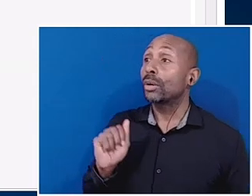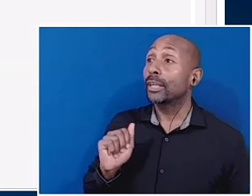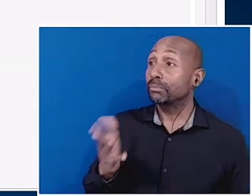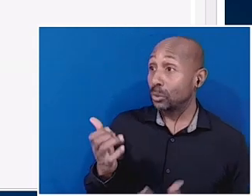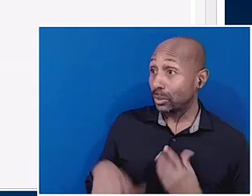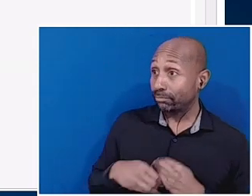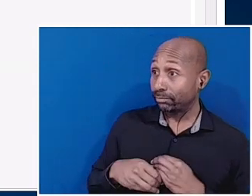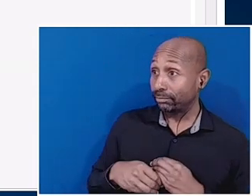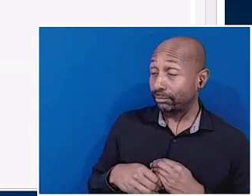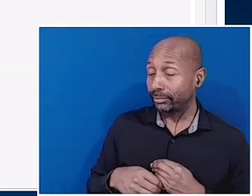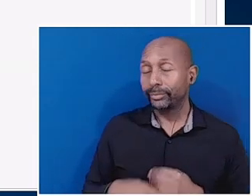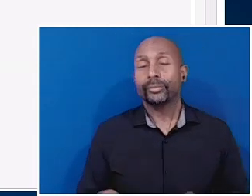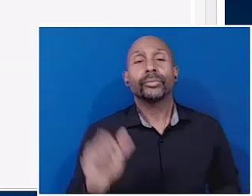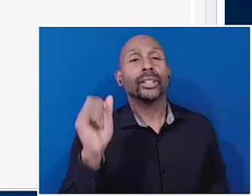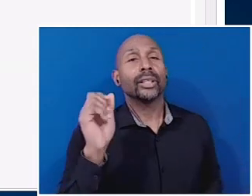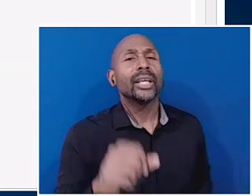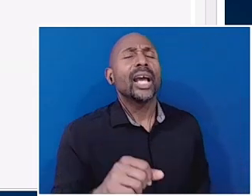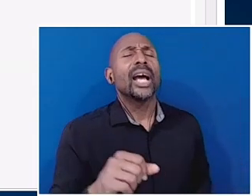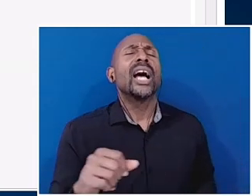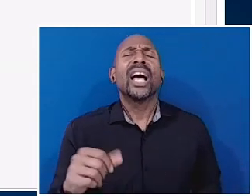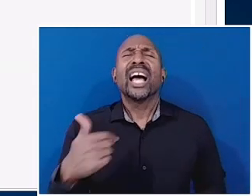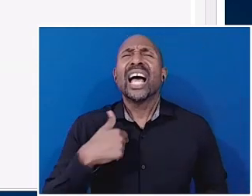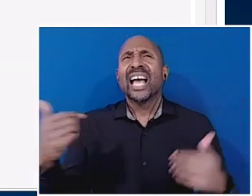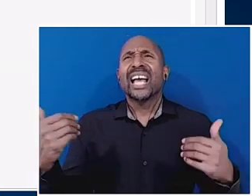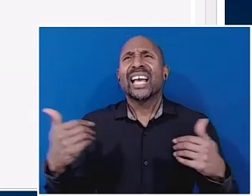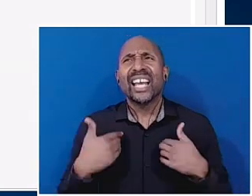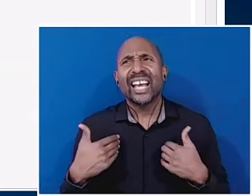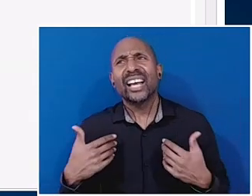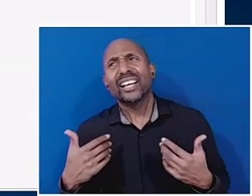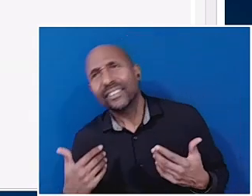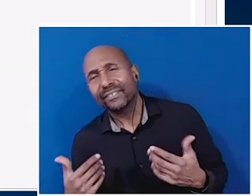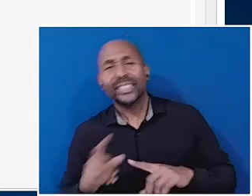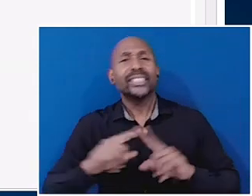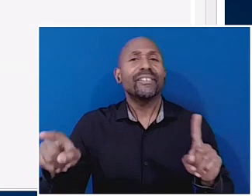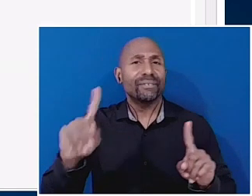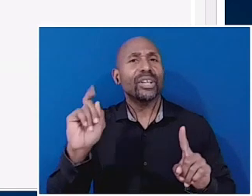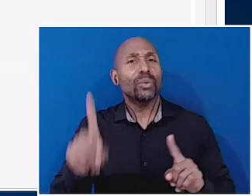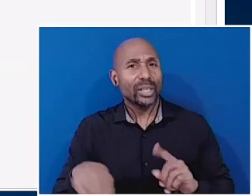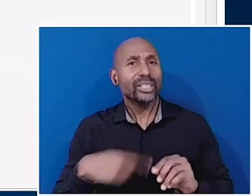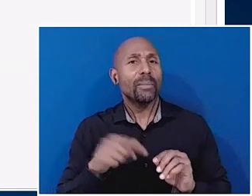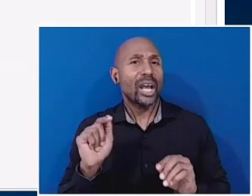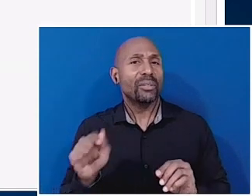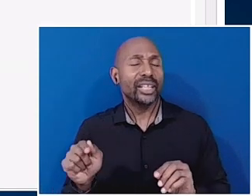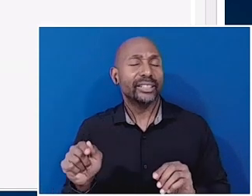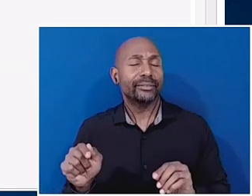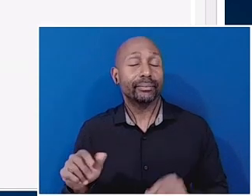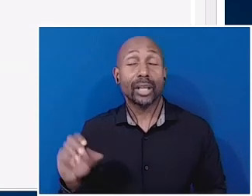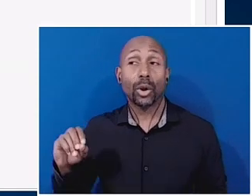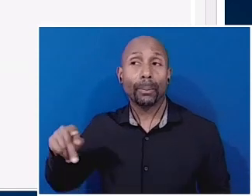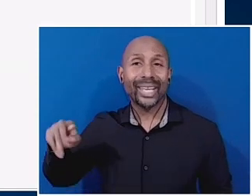Yeah, I have kind of a slightly different question about it. OPMs, I understand what those are and it